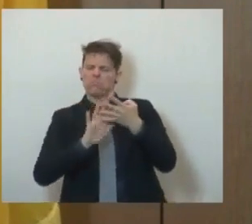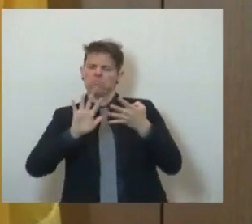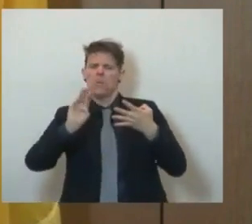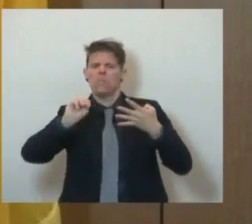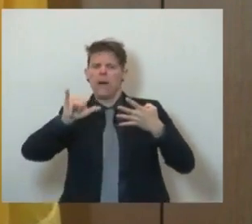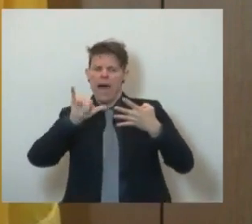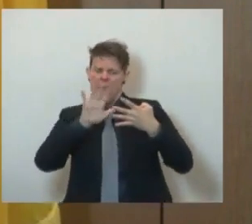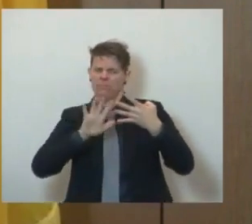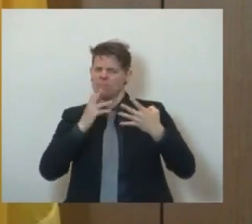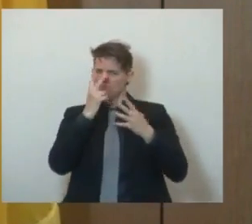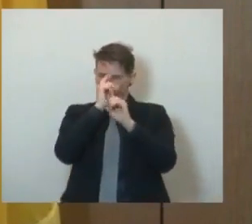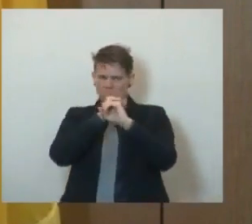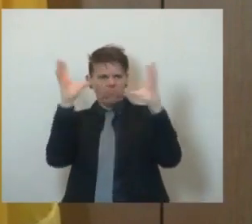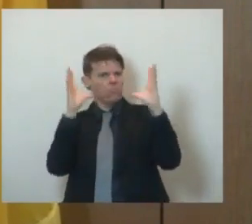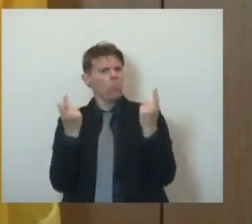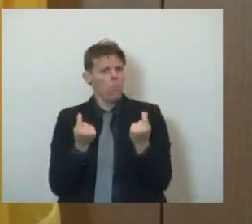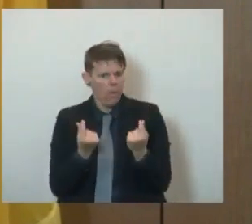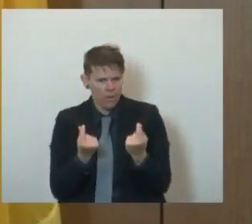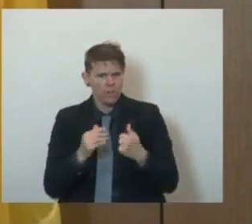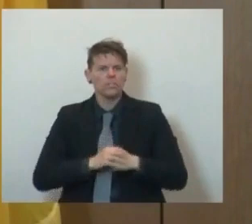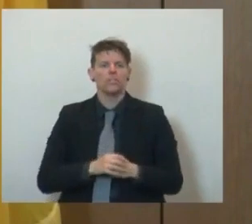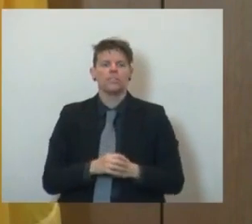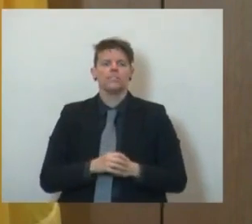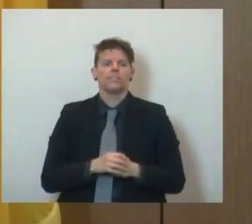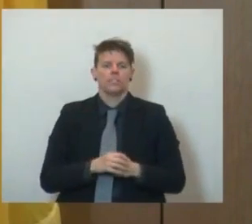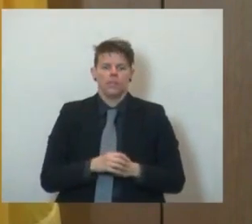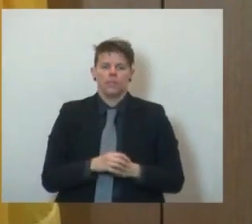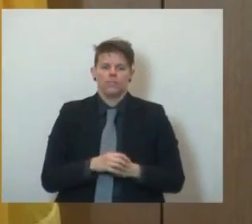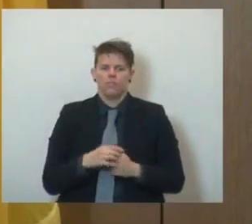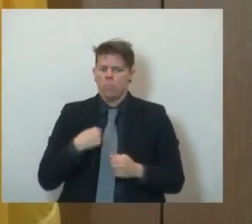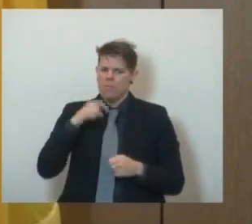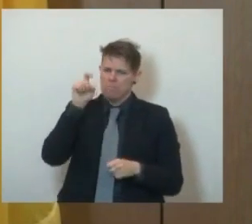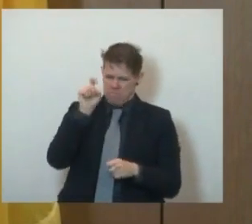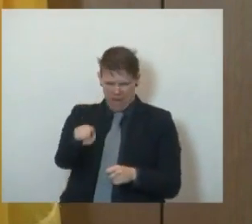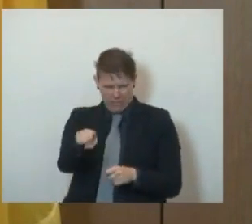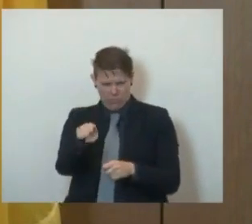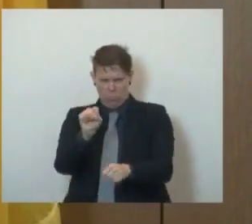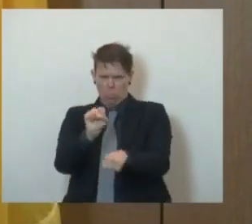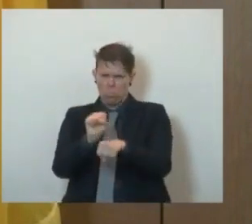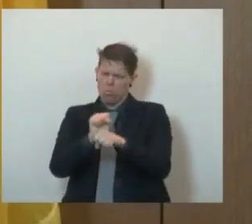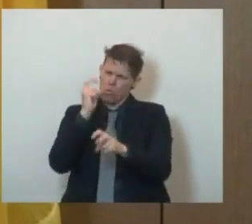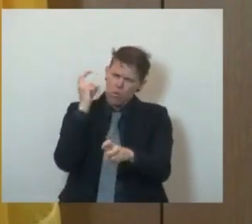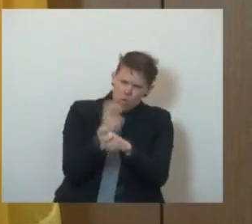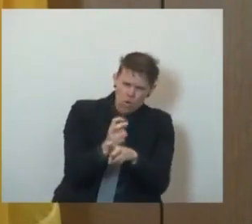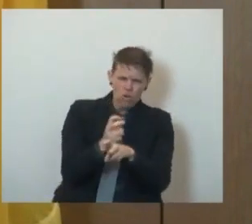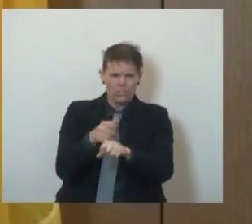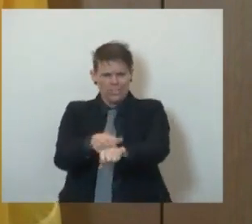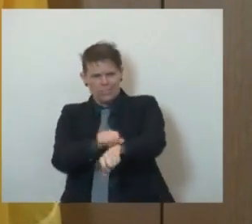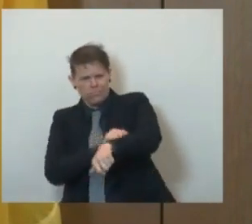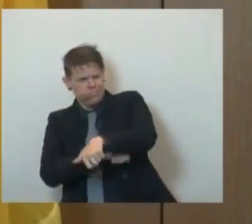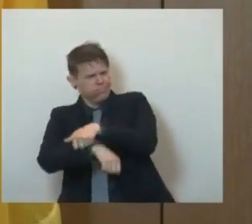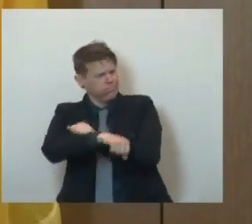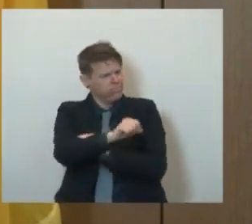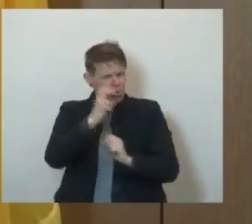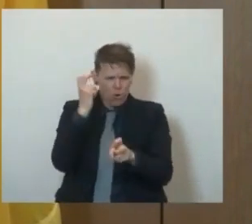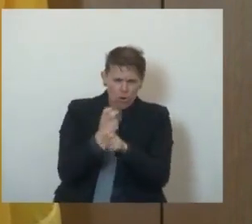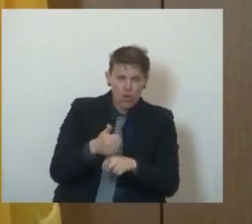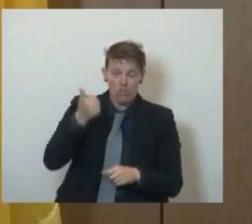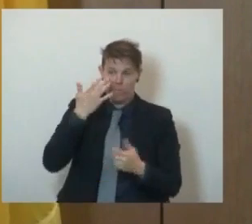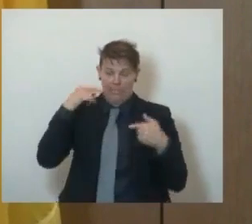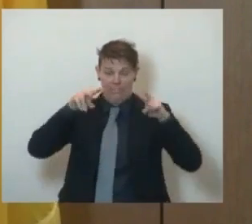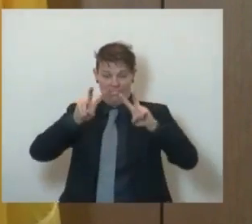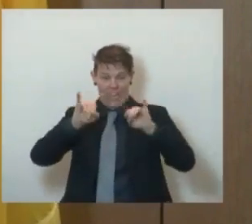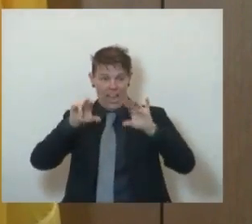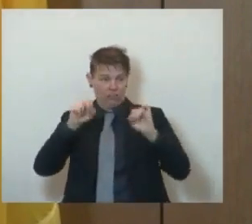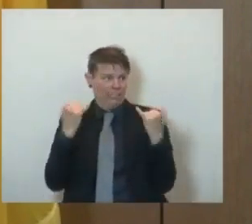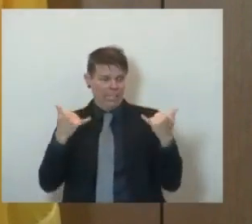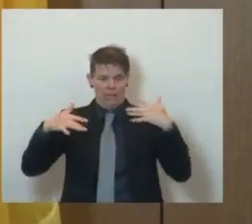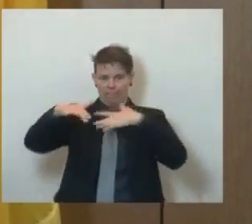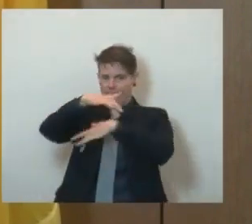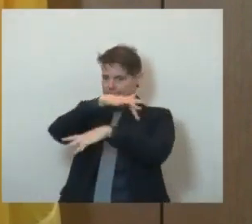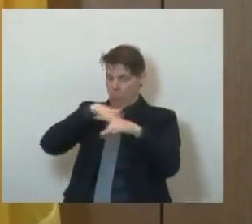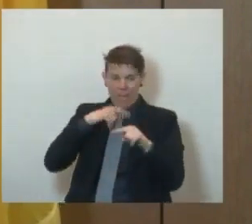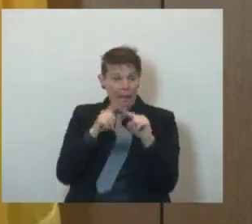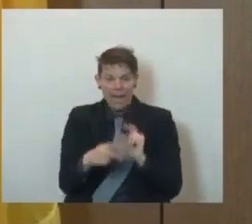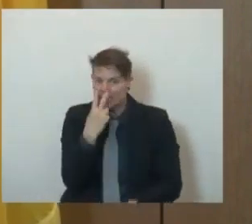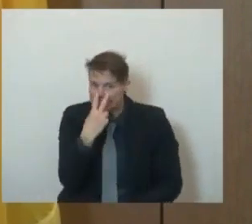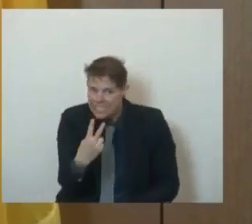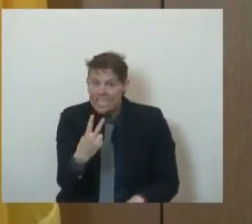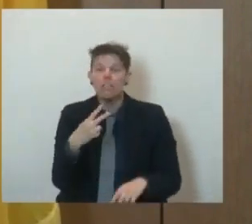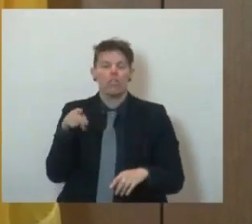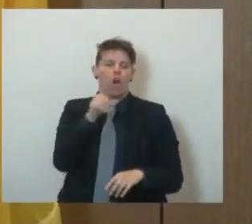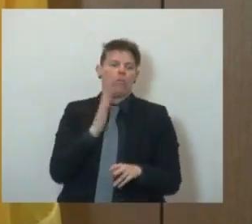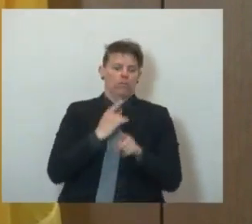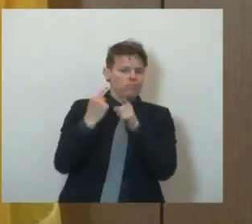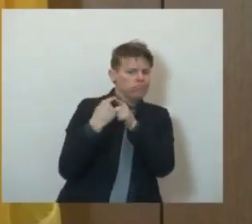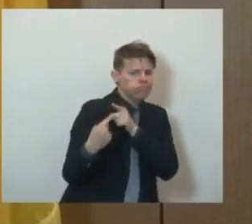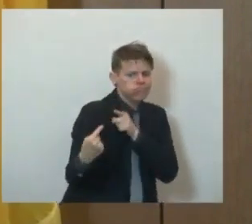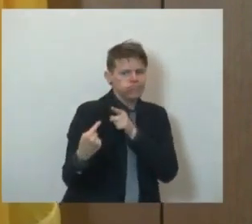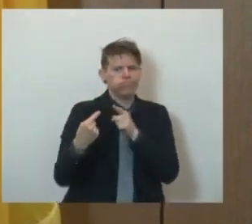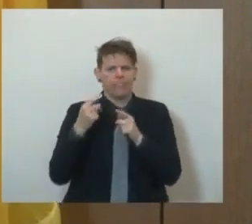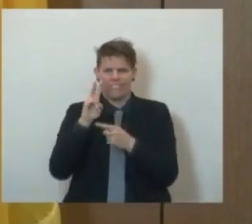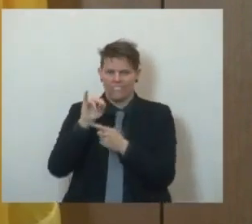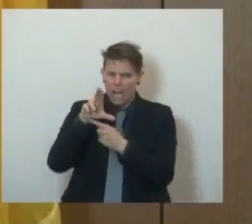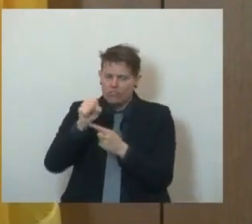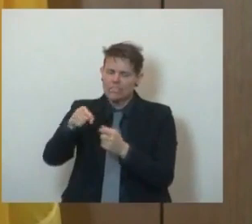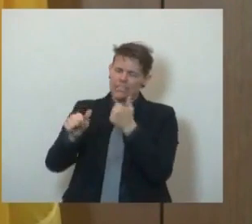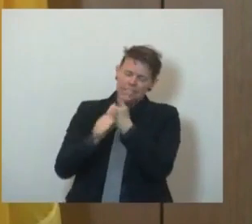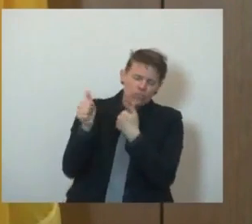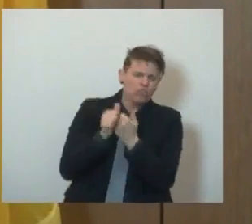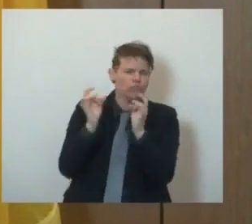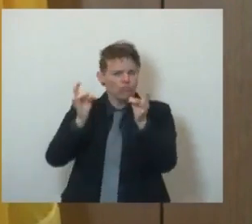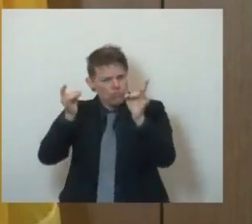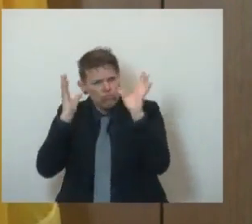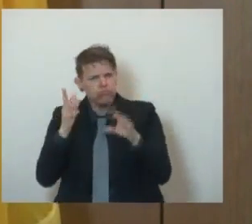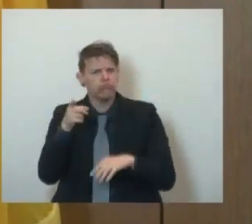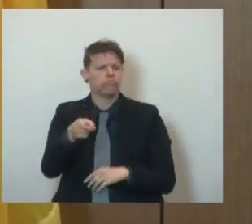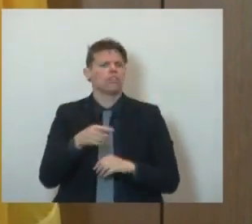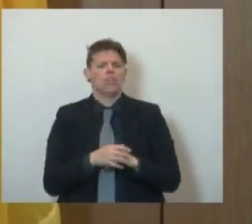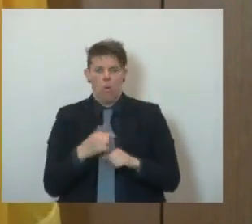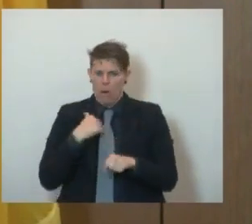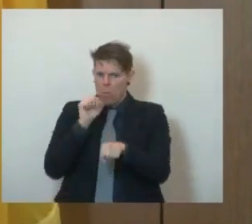YOU’RE GOING TO LOOK LIKE AS WE GET THROUGH THE MIDDLE OF MAY AND WHAT WE CAN EXPECT RIGHT BECAUSE WE HAVE TO ACTUALLY NOW WORK HARDER THIS VIRUS AS WE’VE TALKED ABOUT LIVES AMONG US.